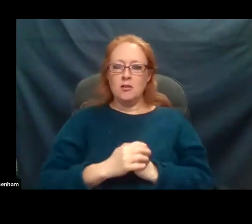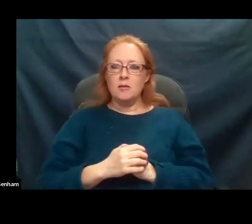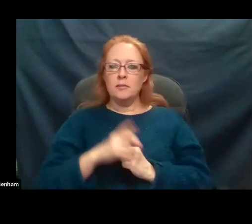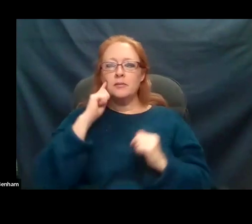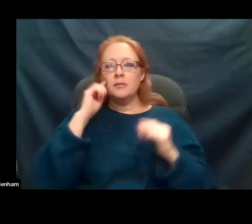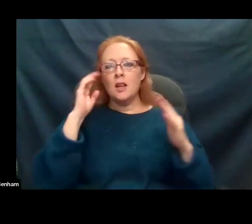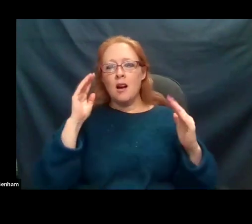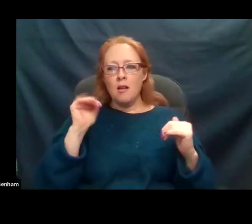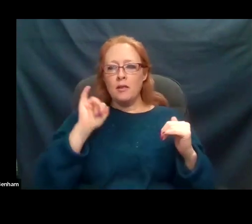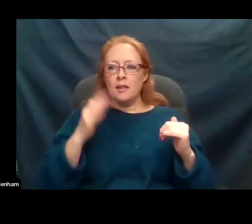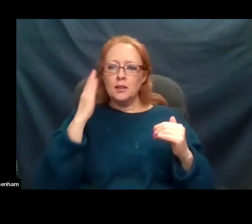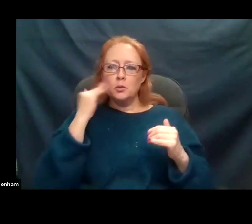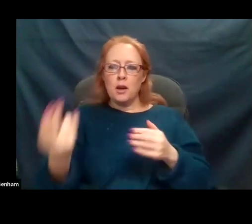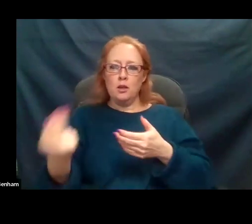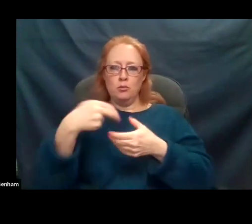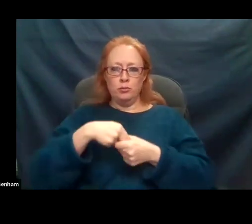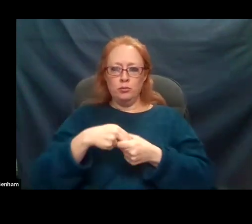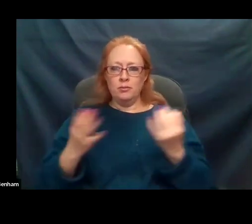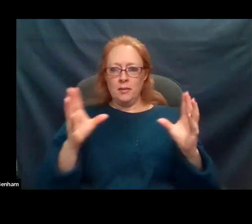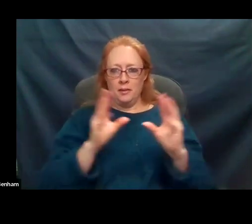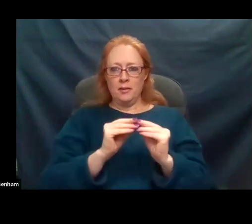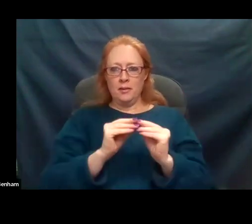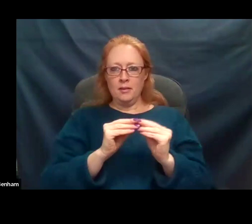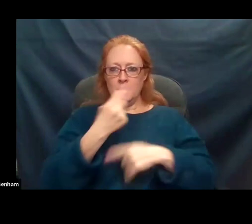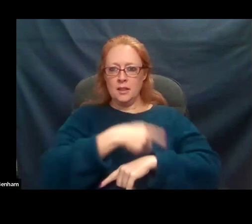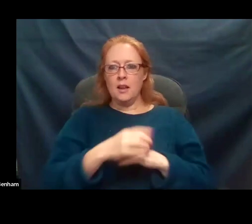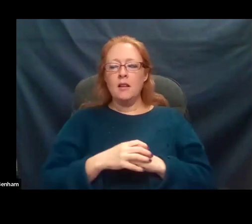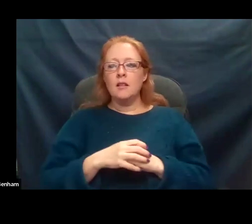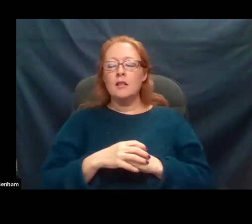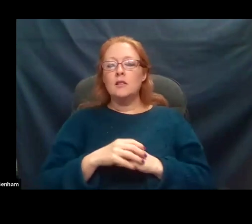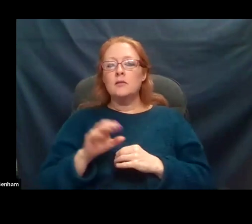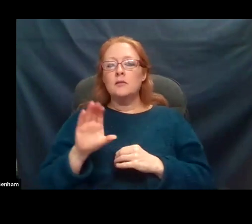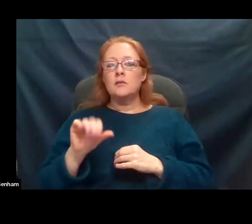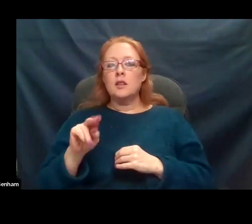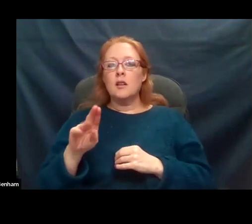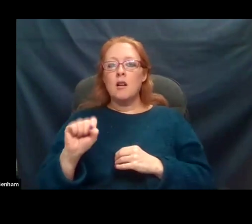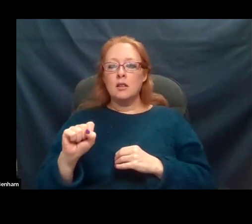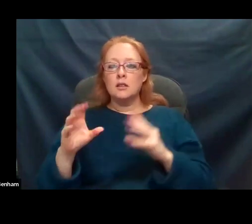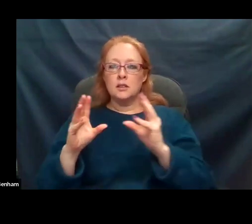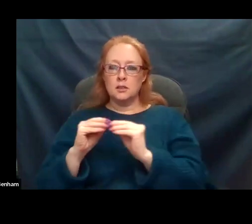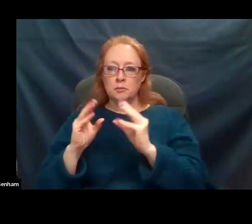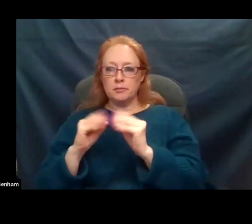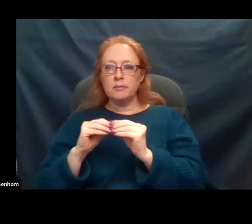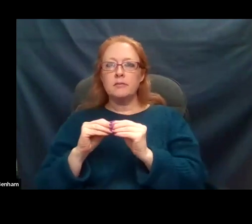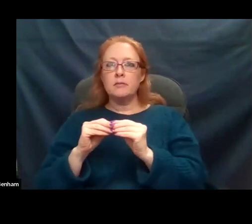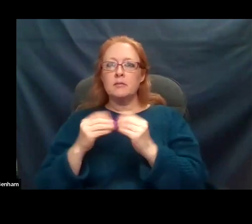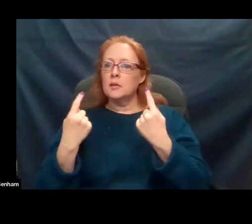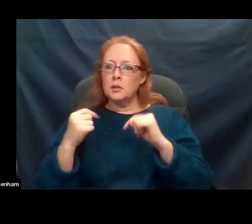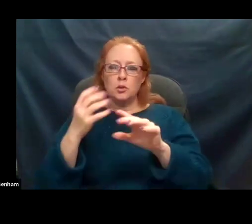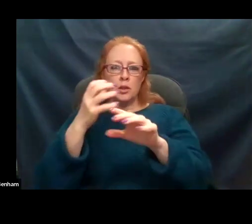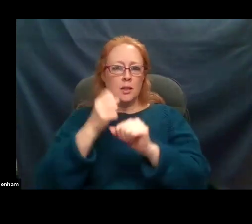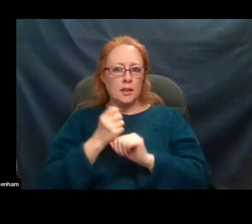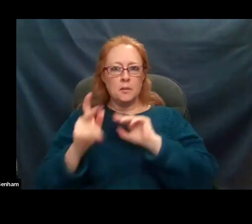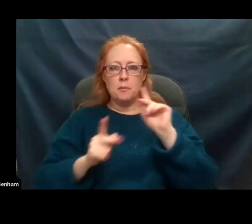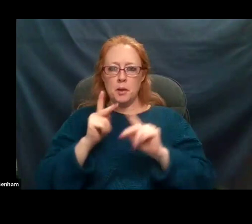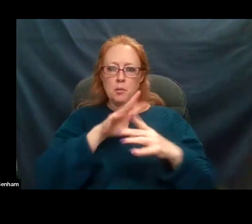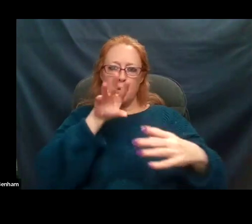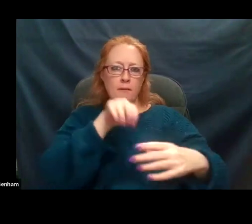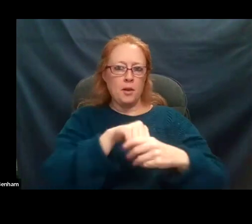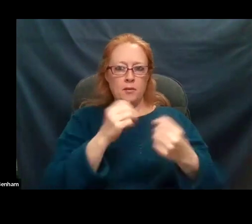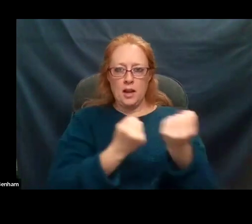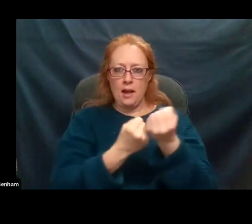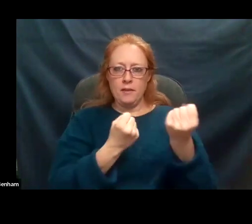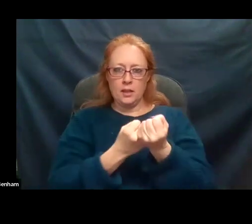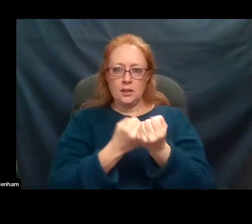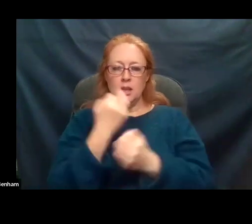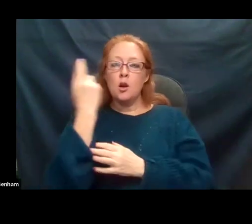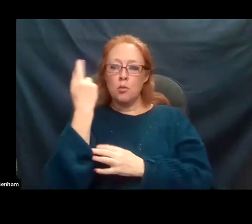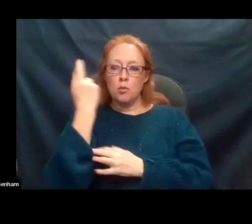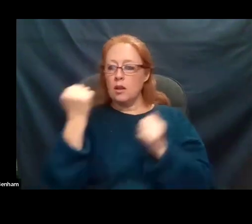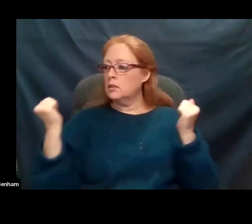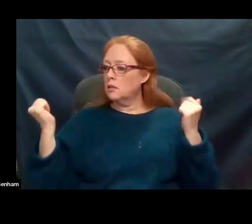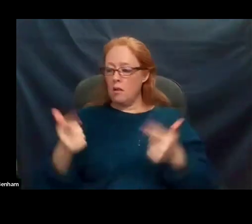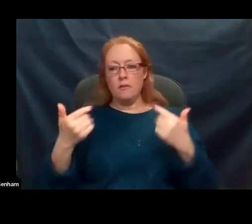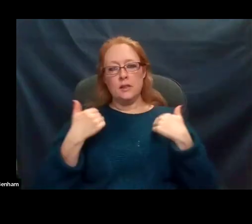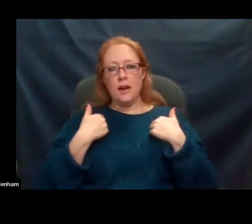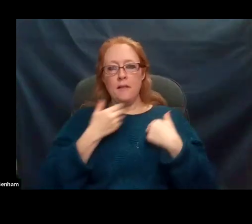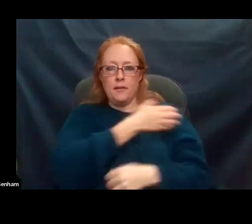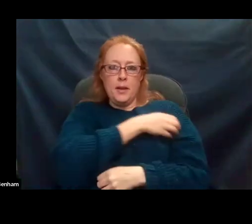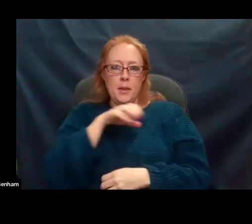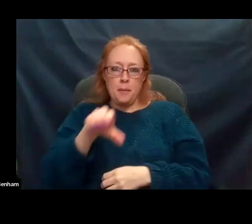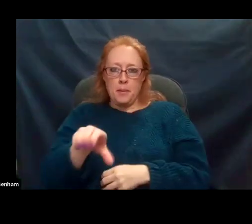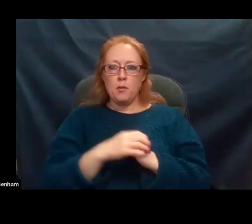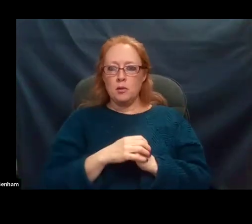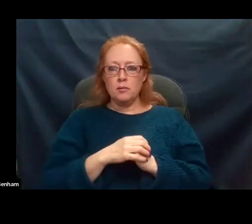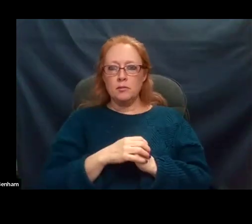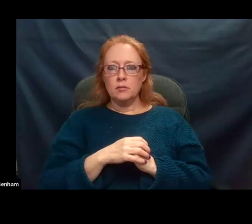Let's do it.